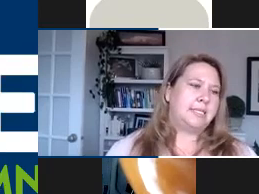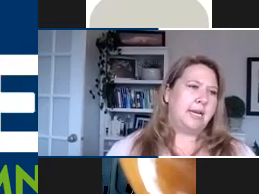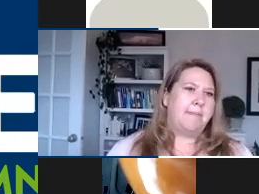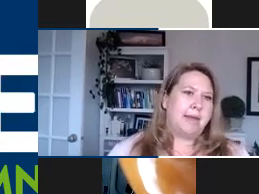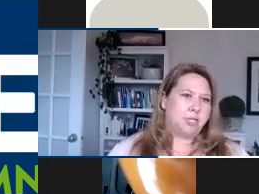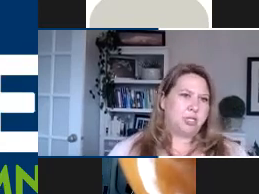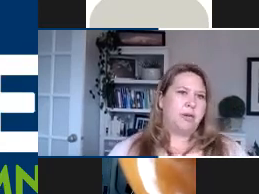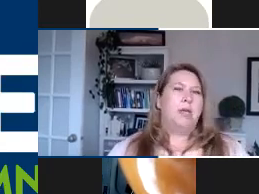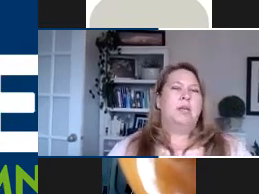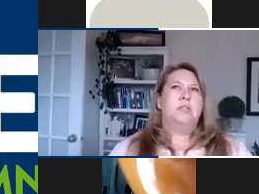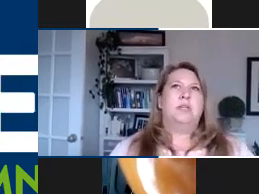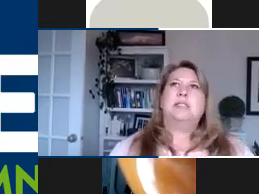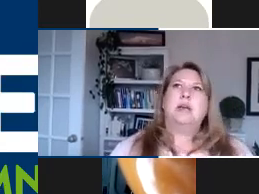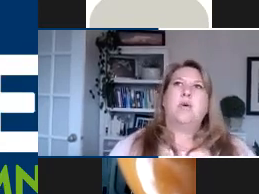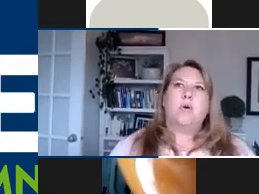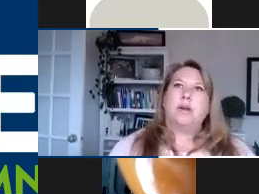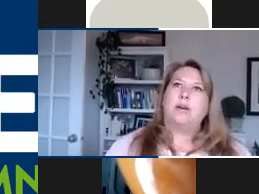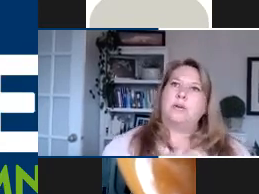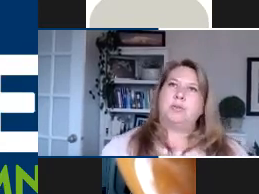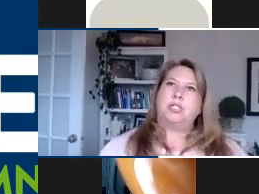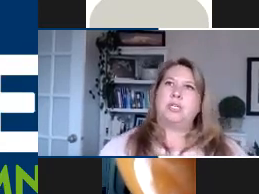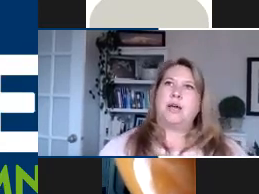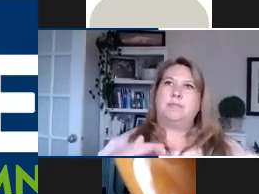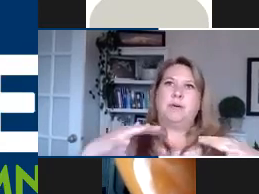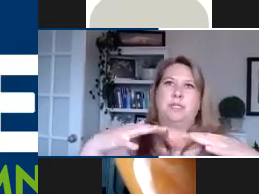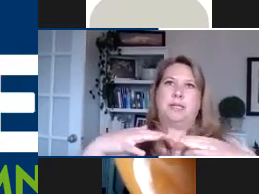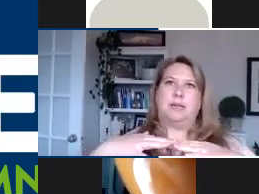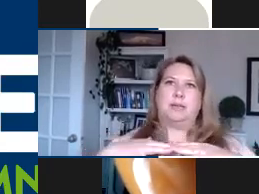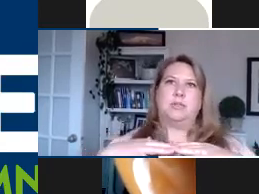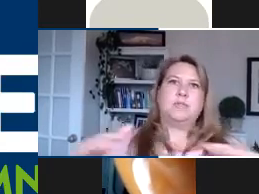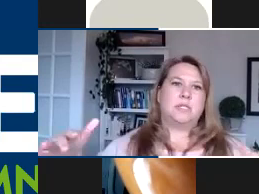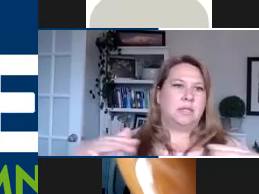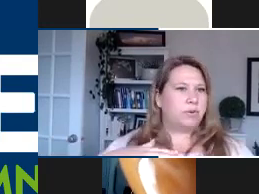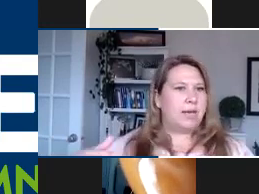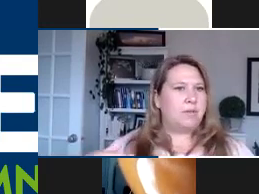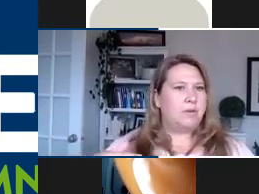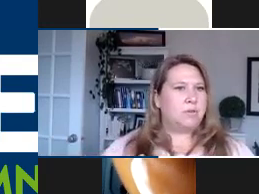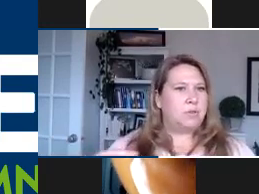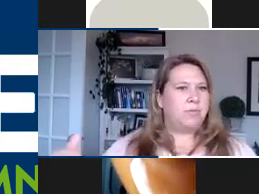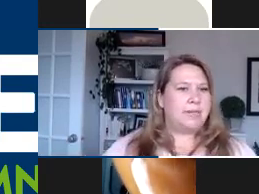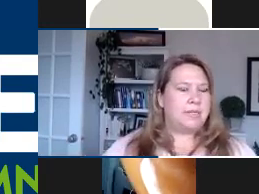and that's designated manager so the designated coordinator which we just talked about is that the service delivery